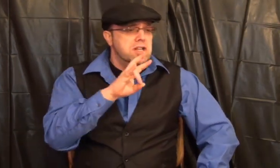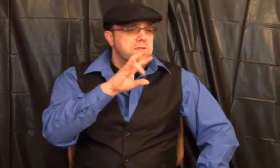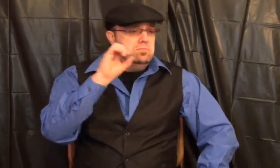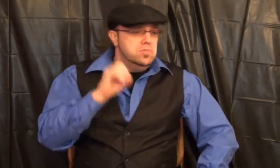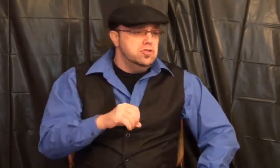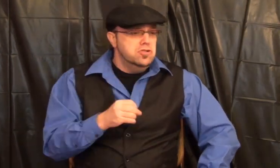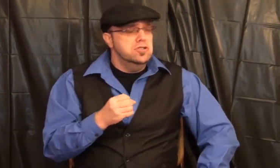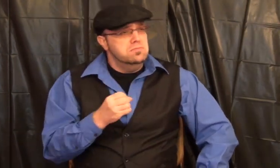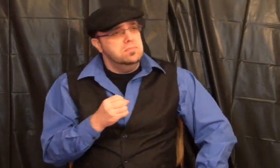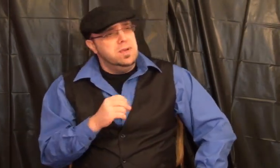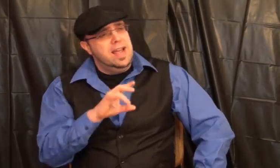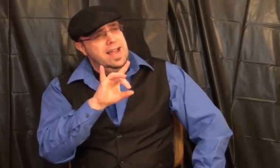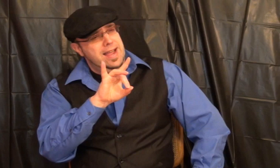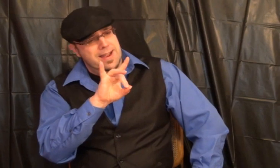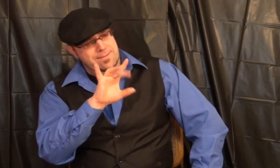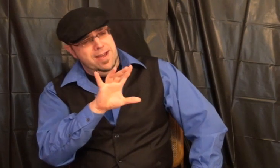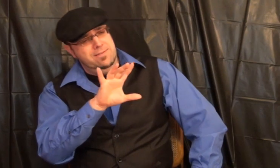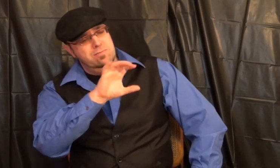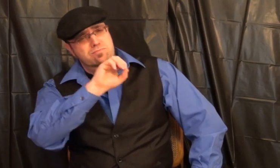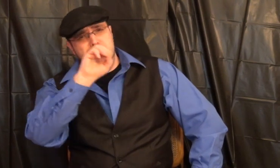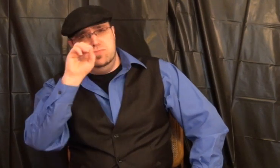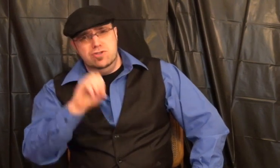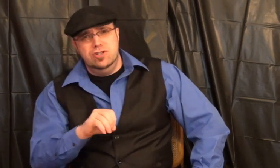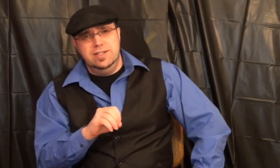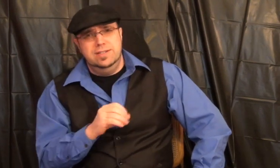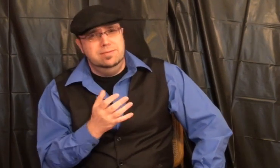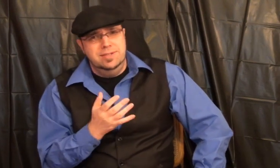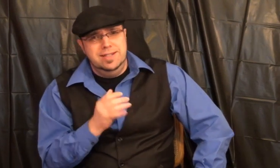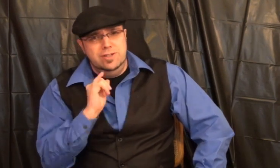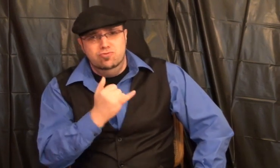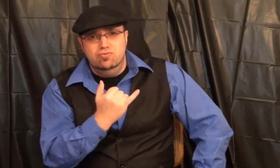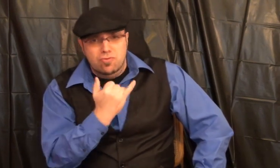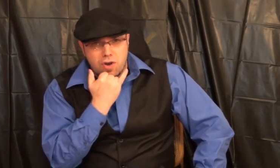We would understand 7%, but 85% is wrong.